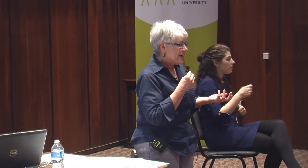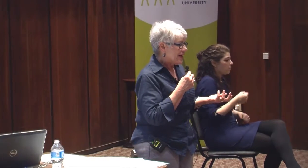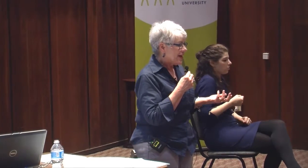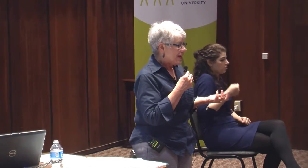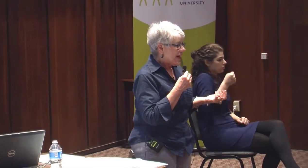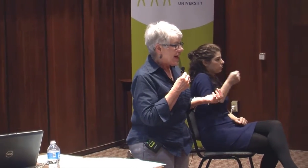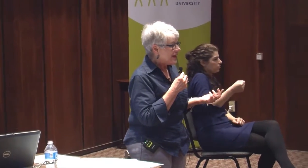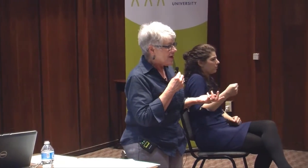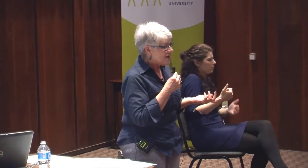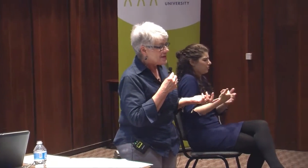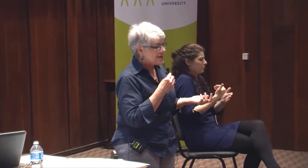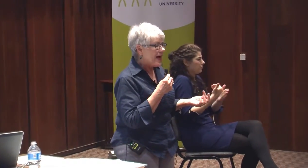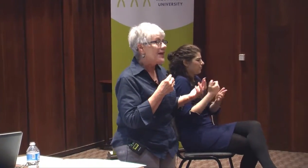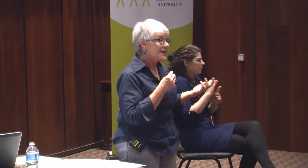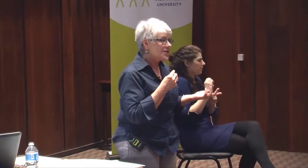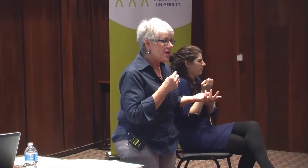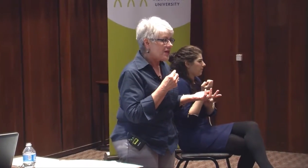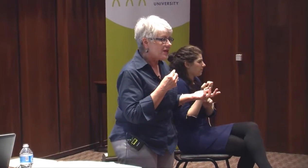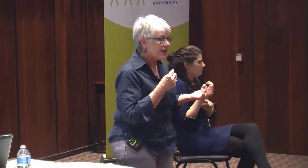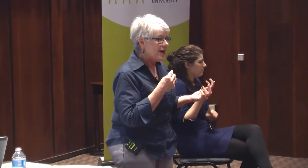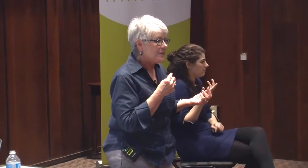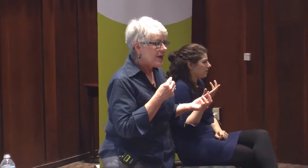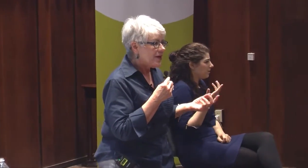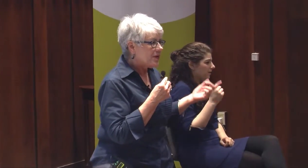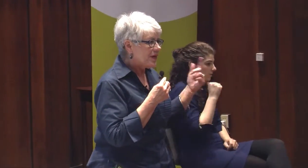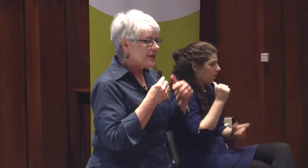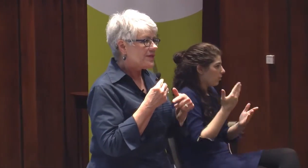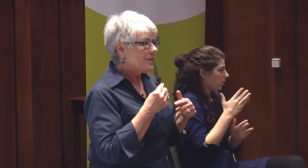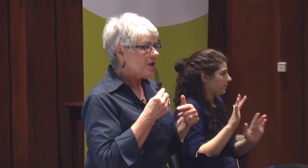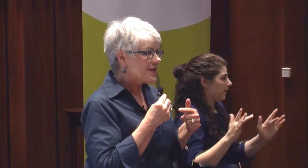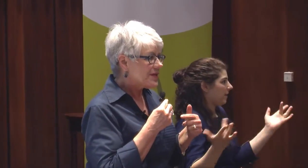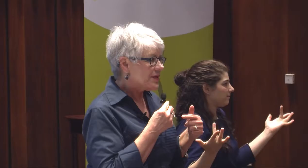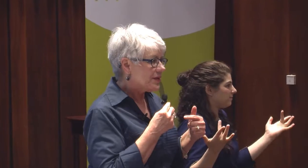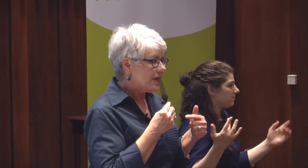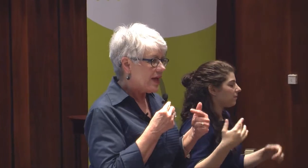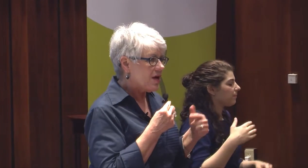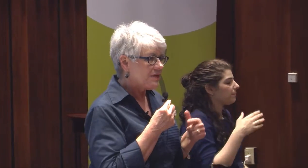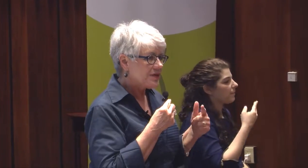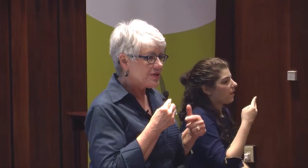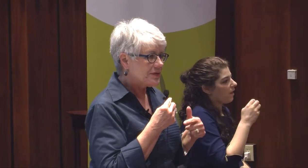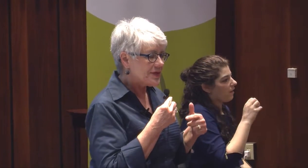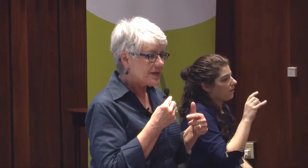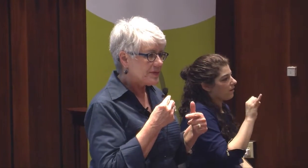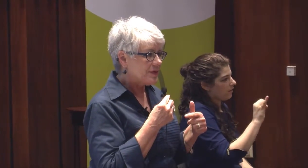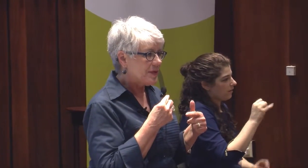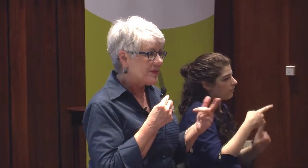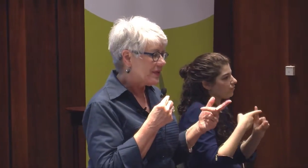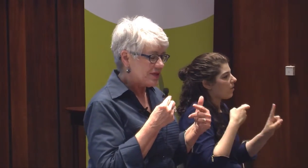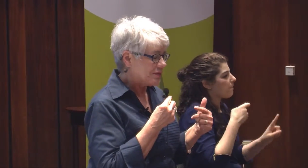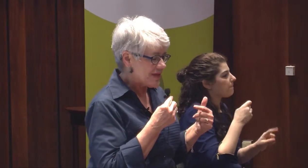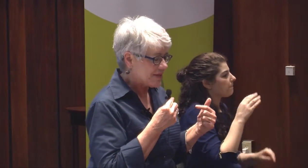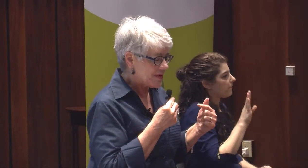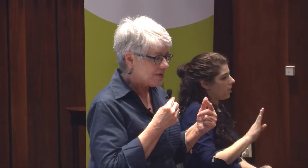Okay, Heidi Als, Heidelise Als, is from Boston and Harvard Children's Hospital, Women and Children's Hospital, and